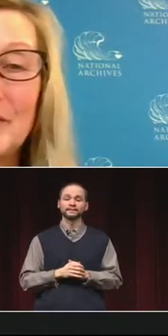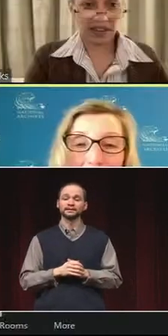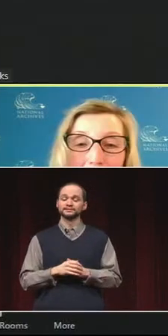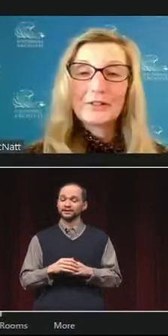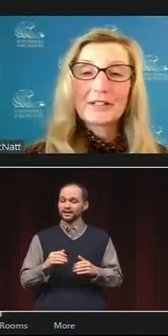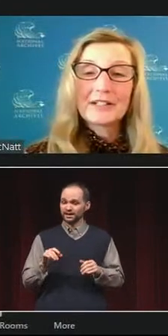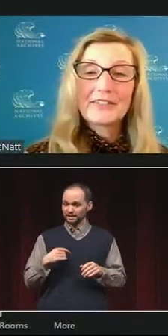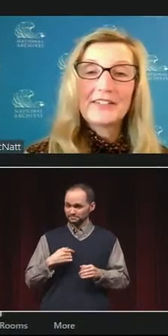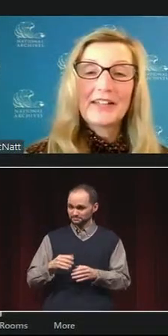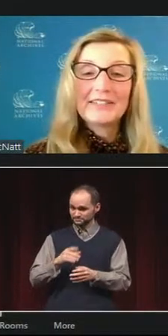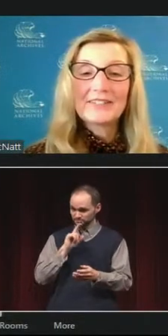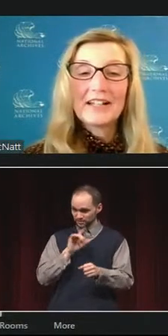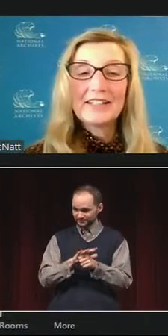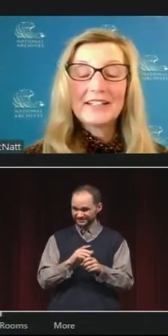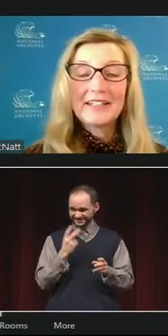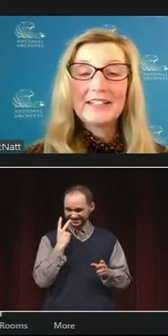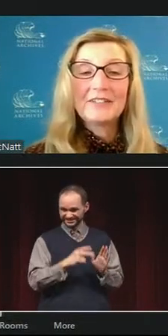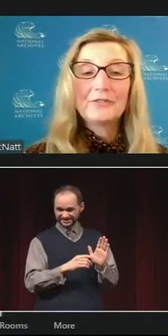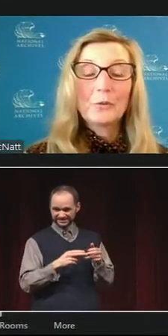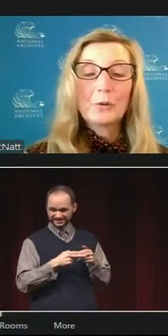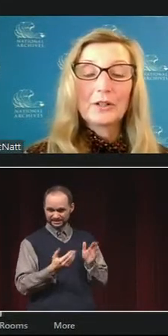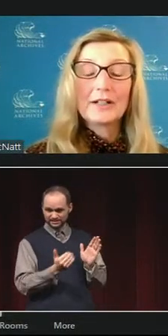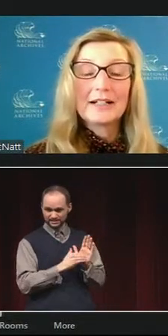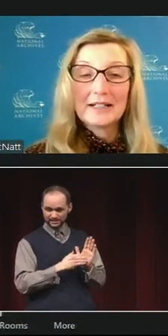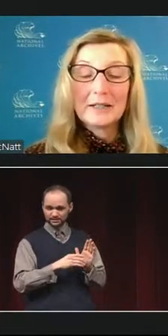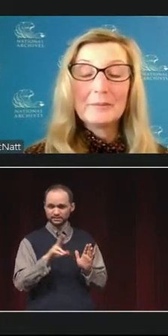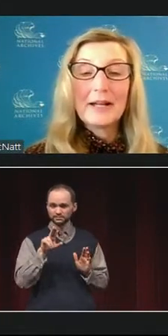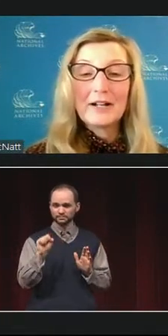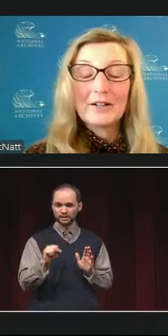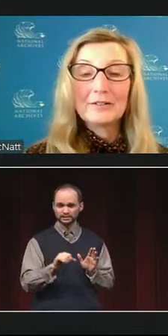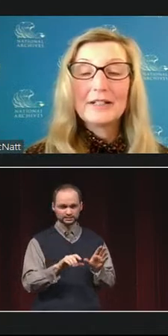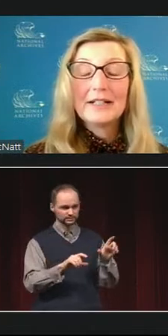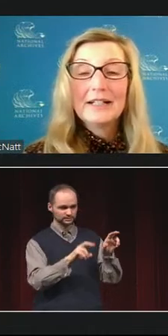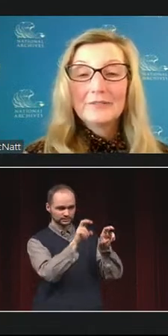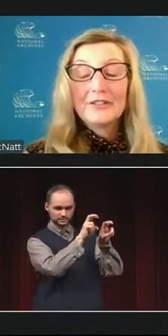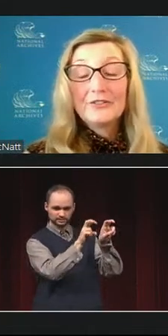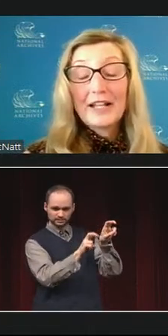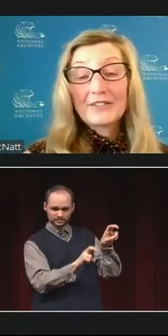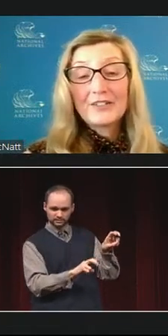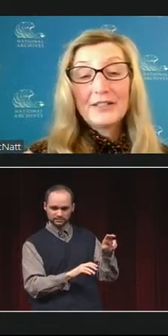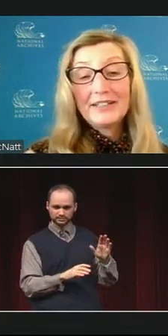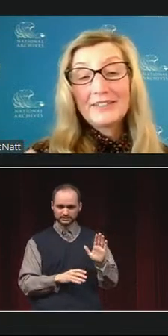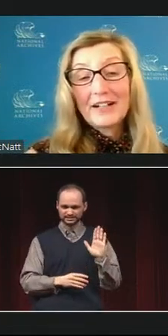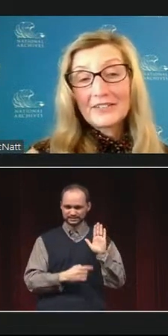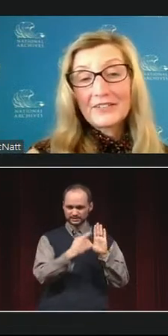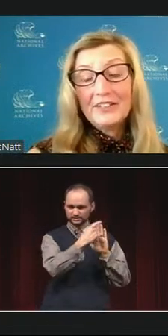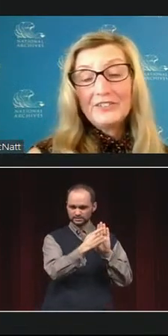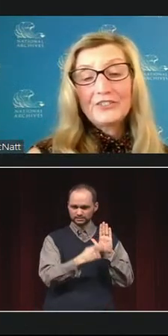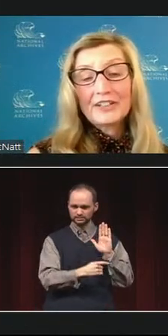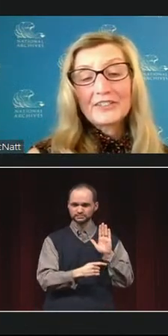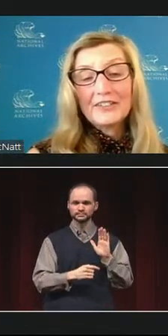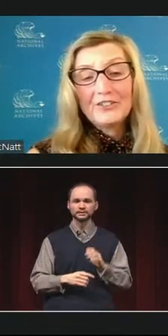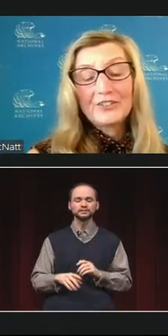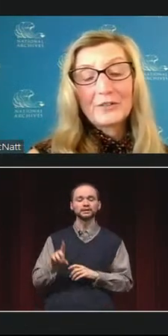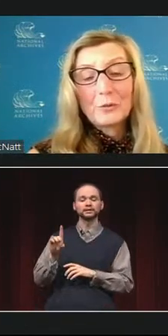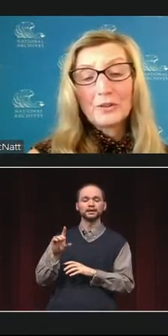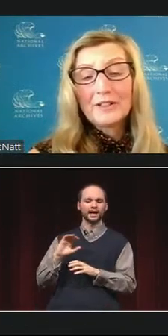we're going to see that slide again for our featured activity in DocsTeach. DocsTeach.org.